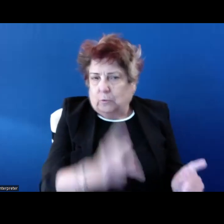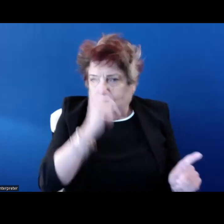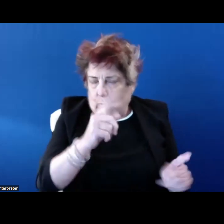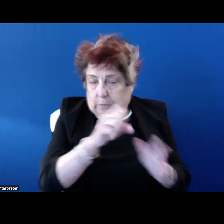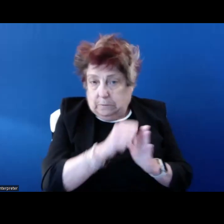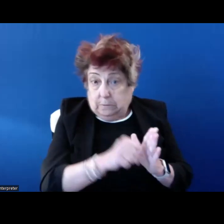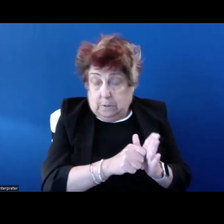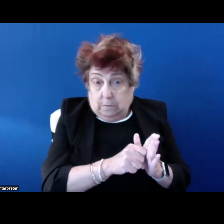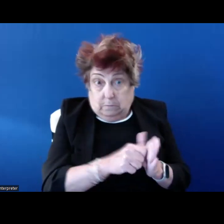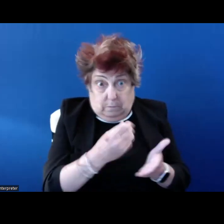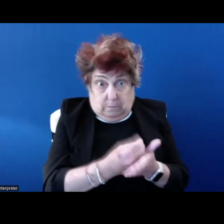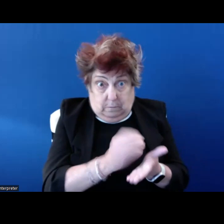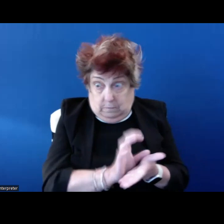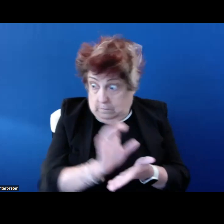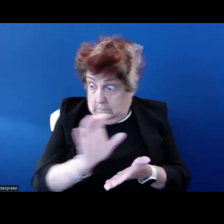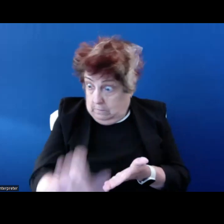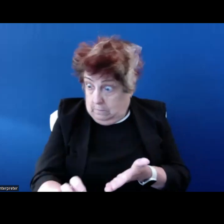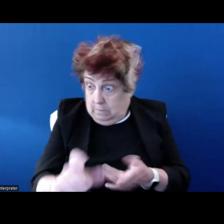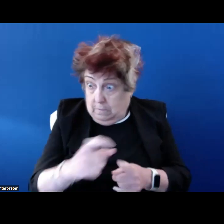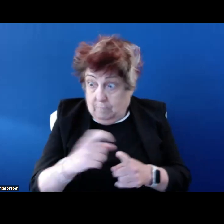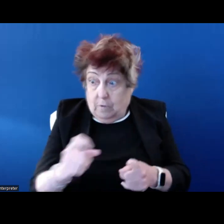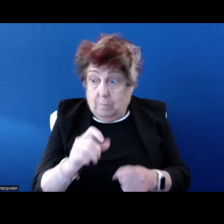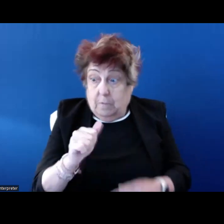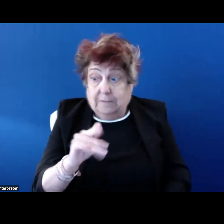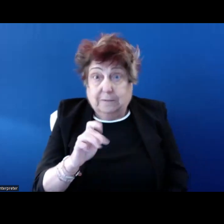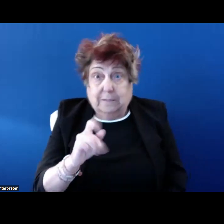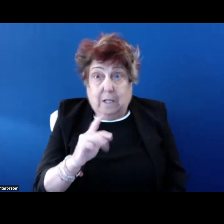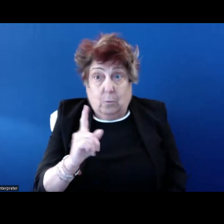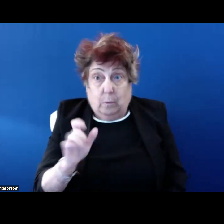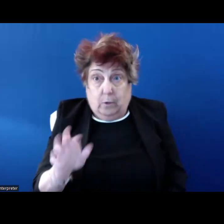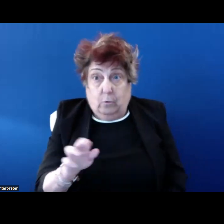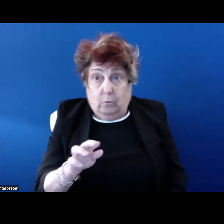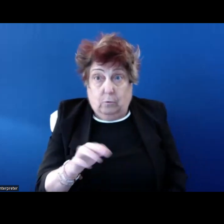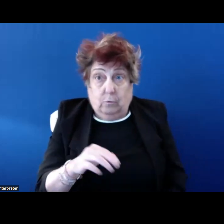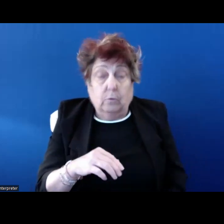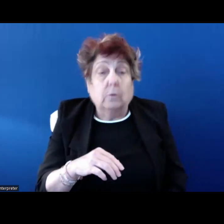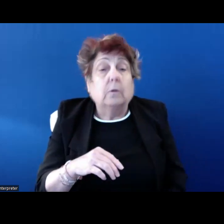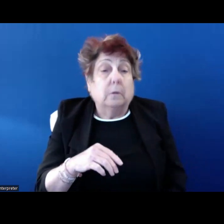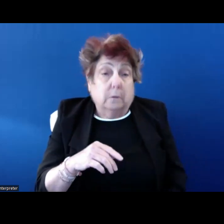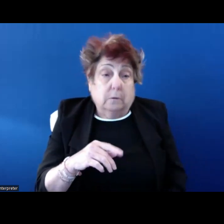through the accelerator, but each state that will be participating will receive